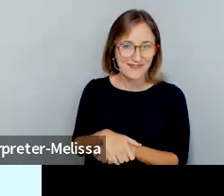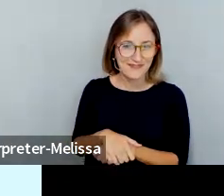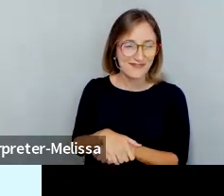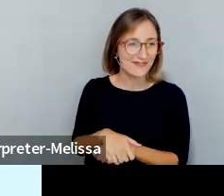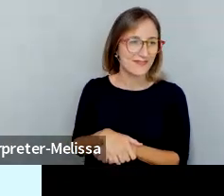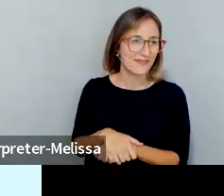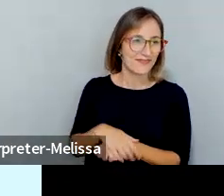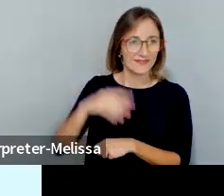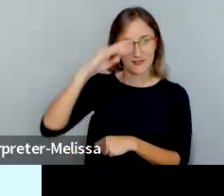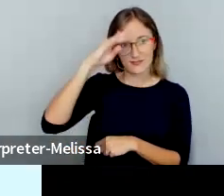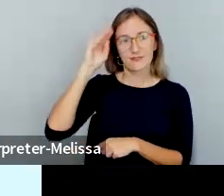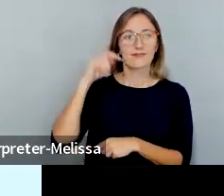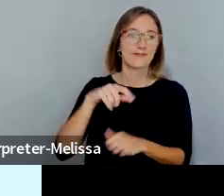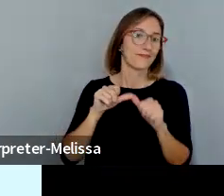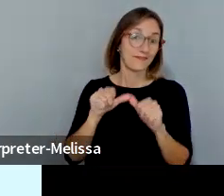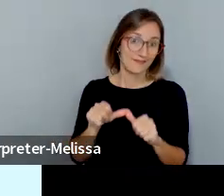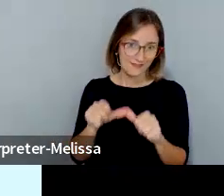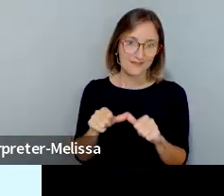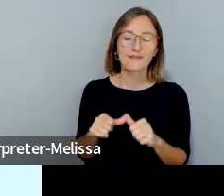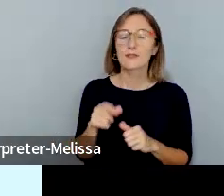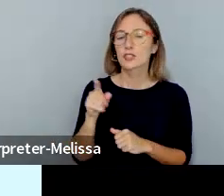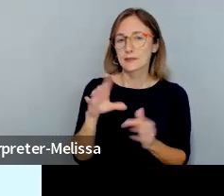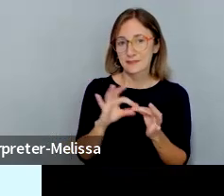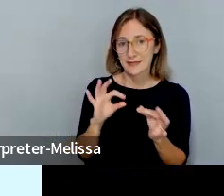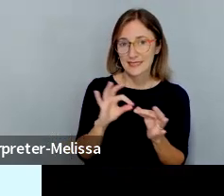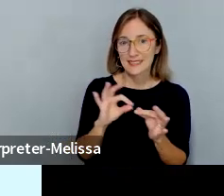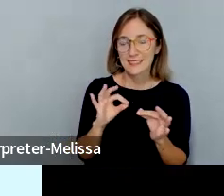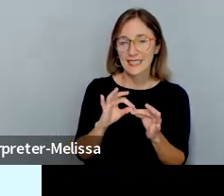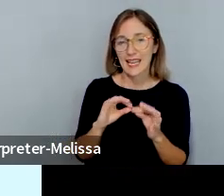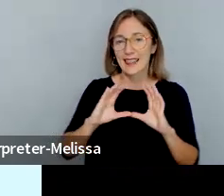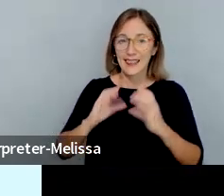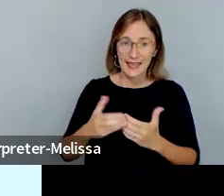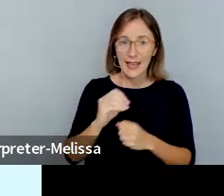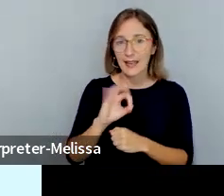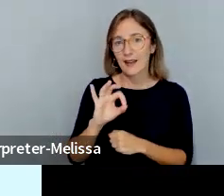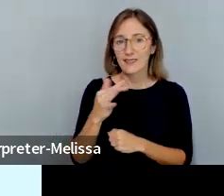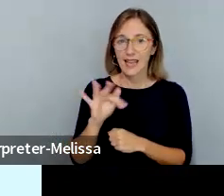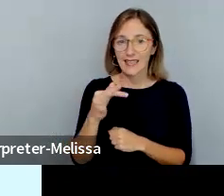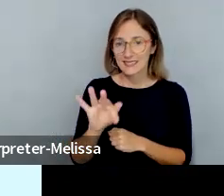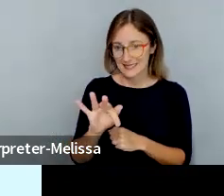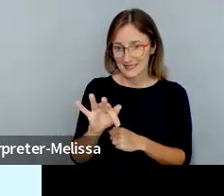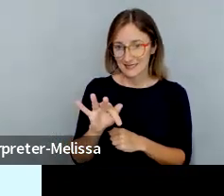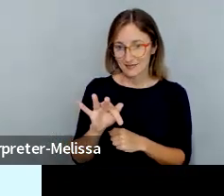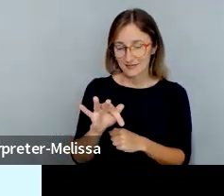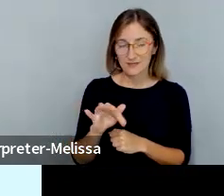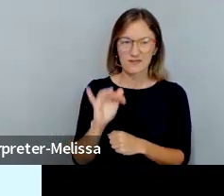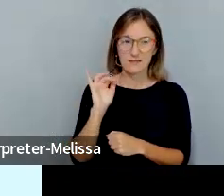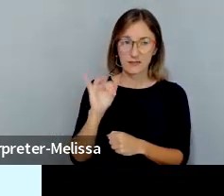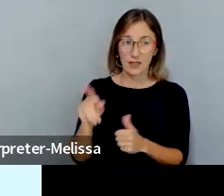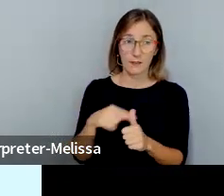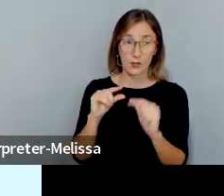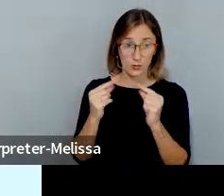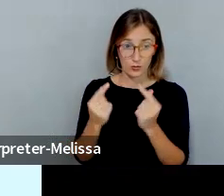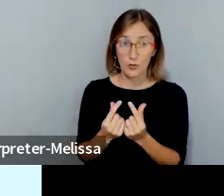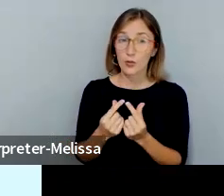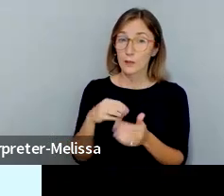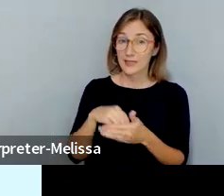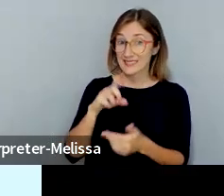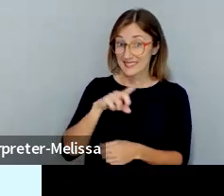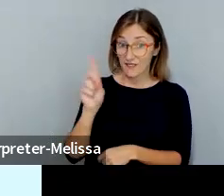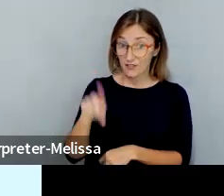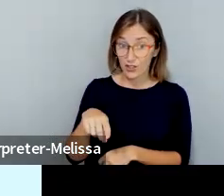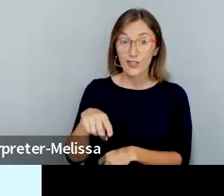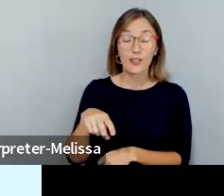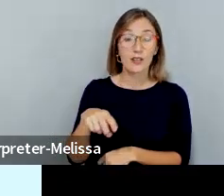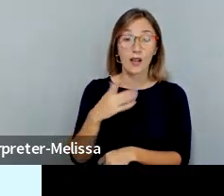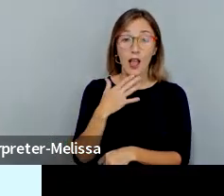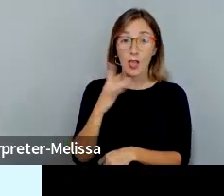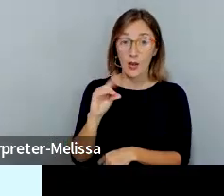of the people with the blind community.